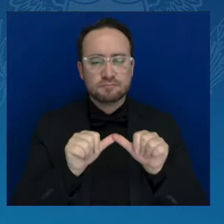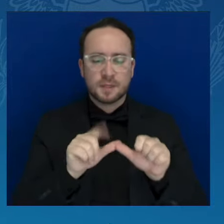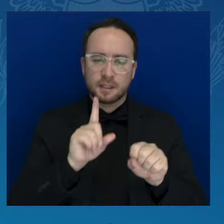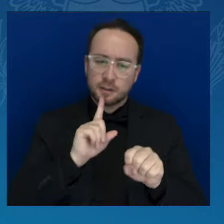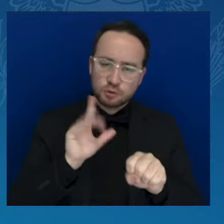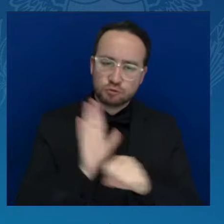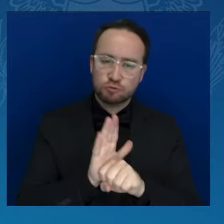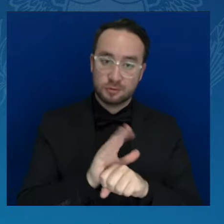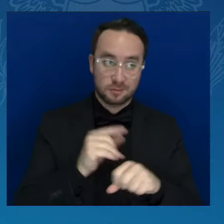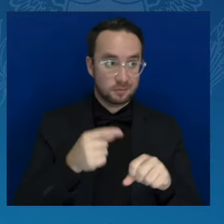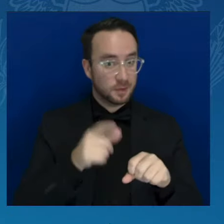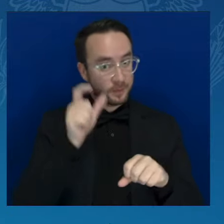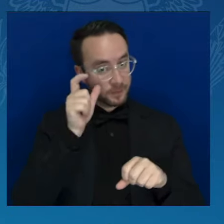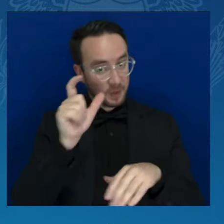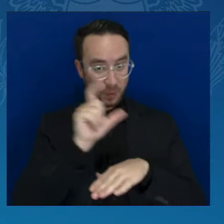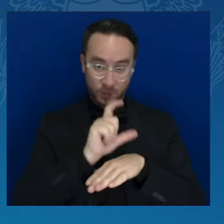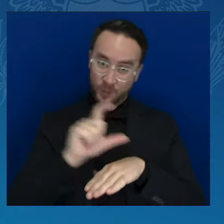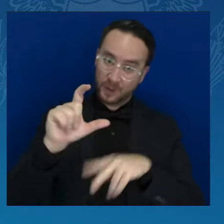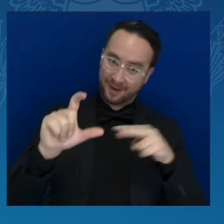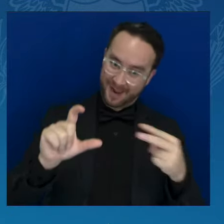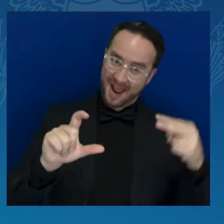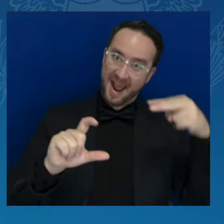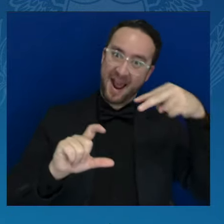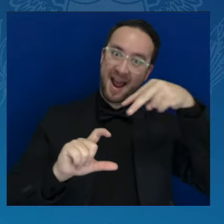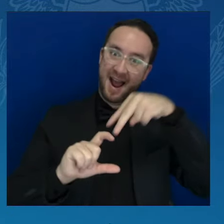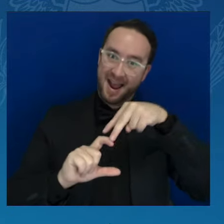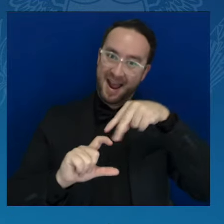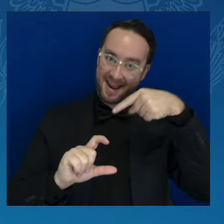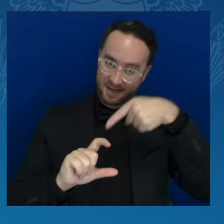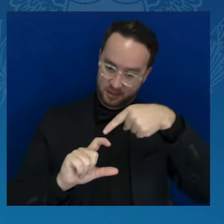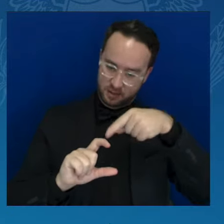toward ending destructive, direct assent anti-satellite missile tests in space.